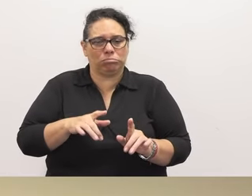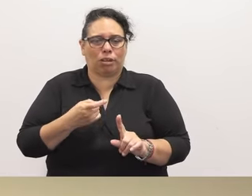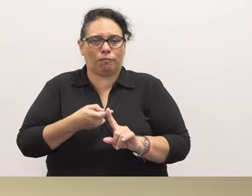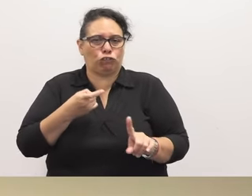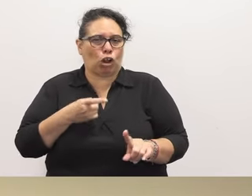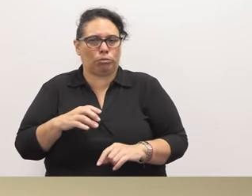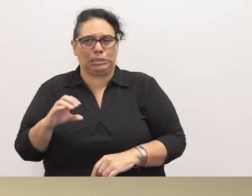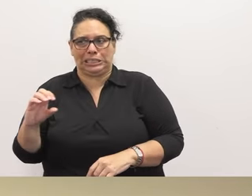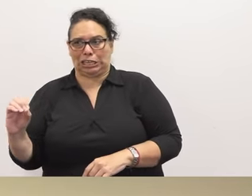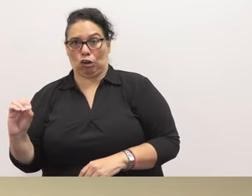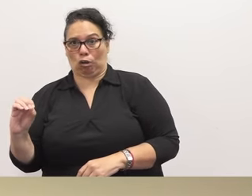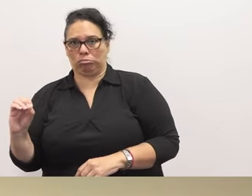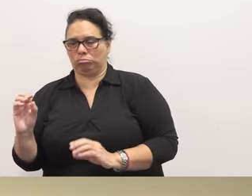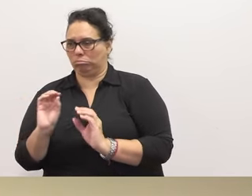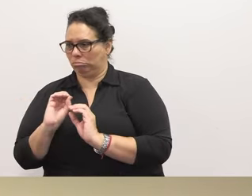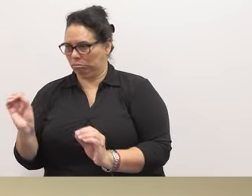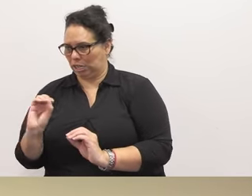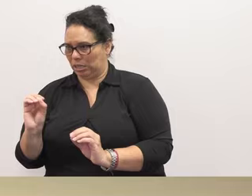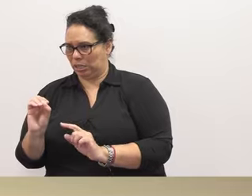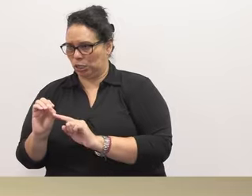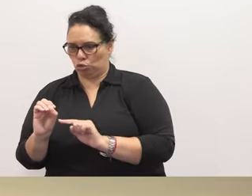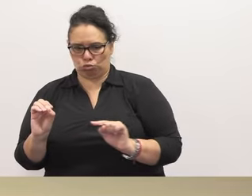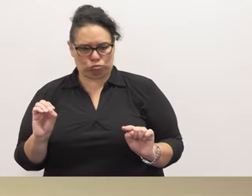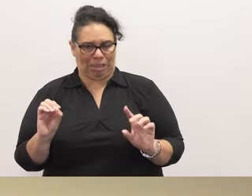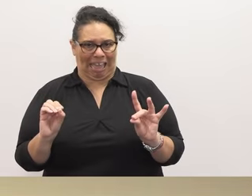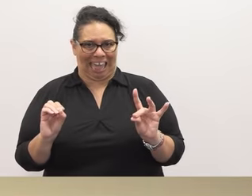And so this is not a sprint, this is in fact a marathon.